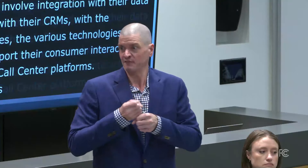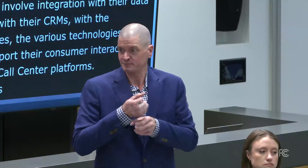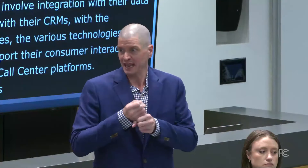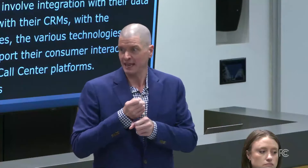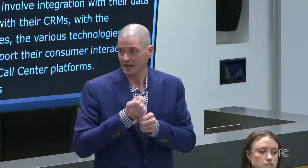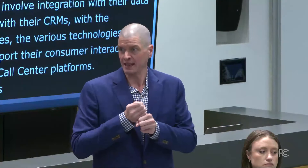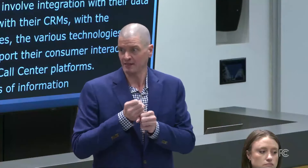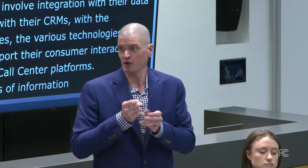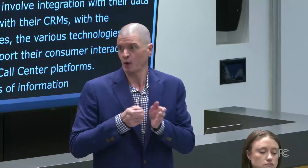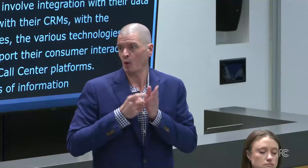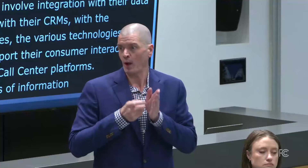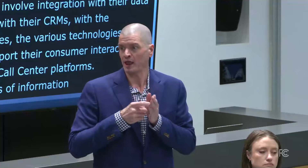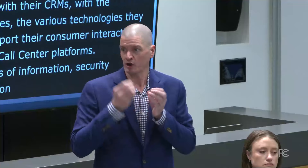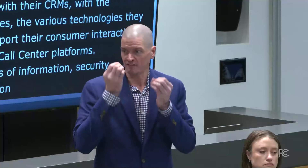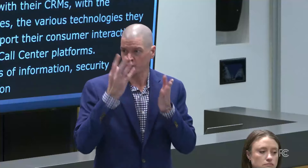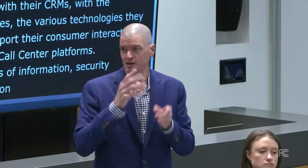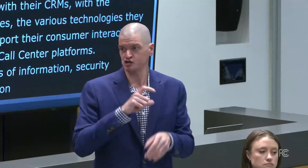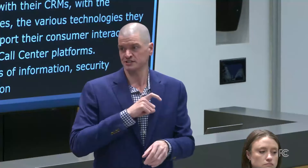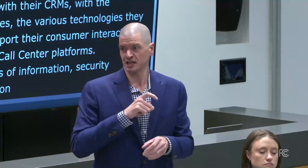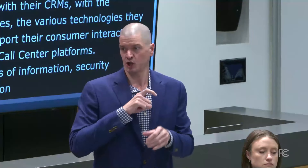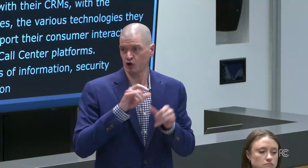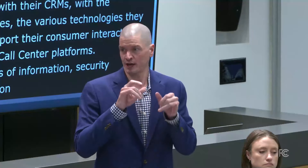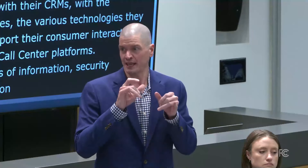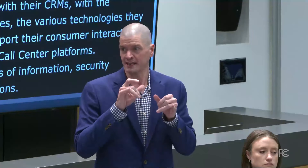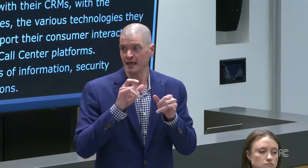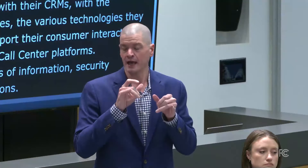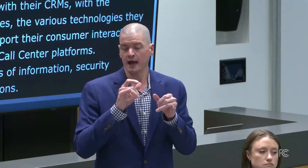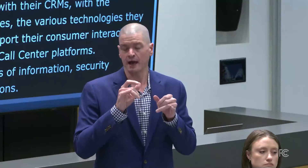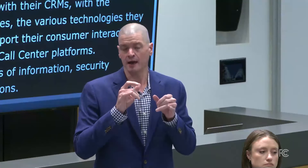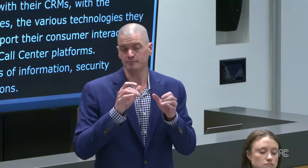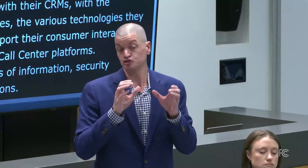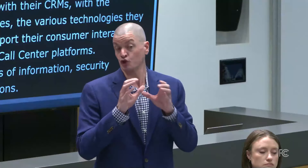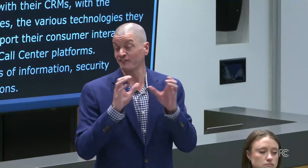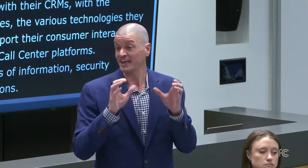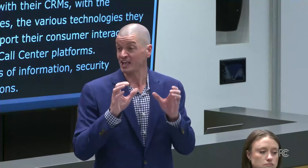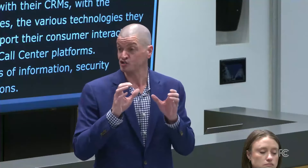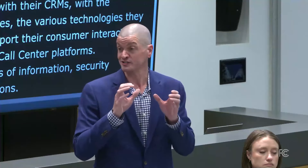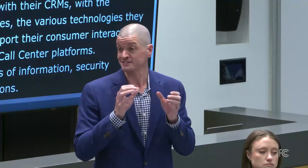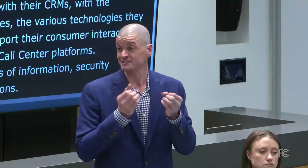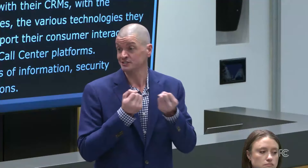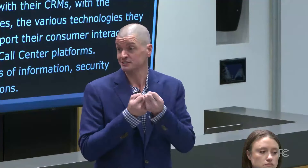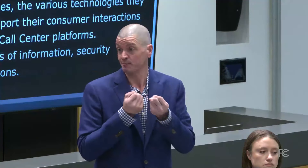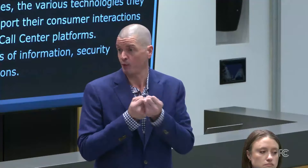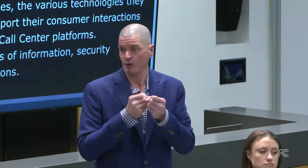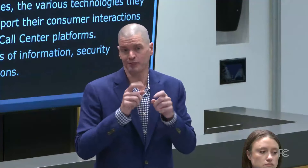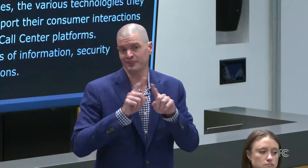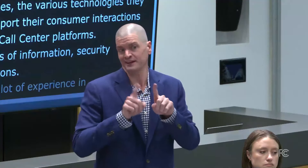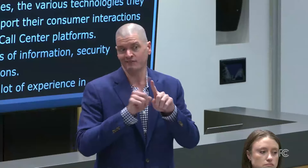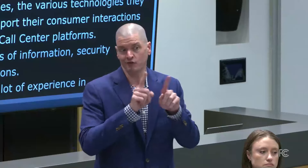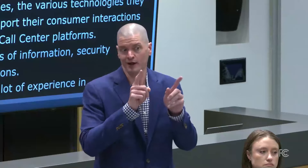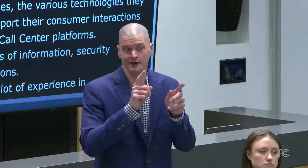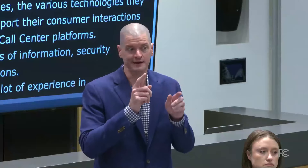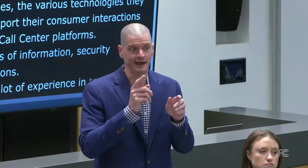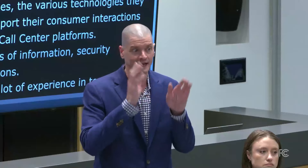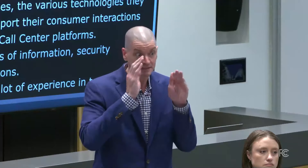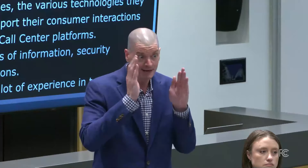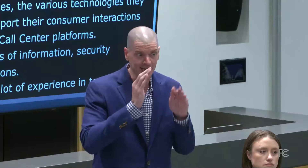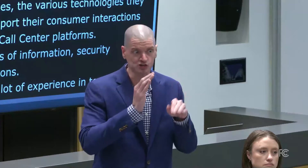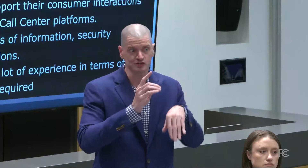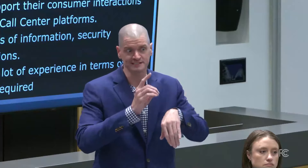CENTER PLATFORMS. THERE'S LOTS OF INFORMATION, SECURITY CONSIDERATIONS. WE HAVE A LOT OF EXPERIENCE